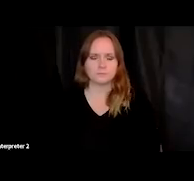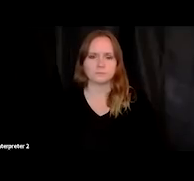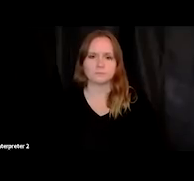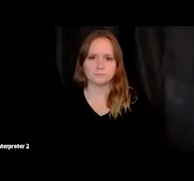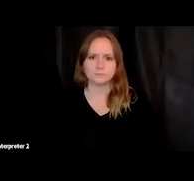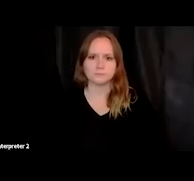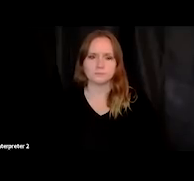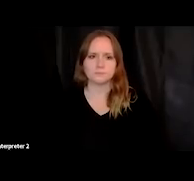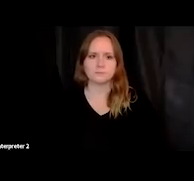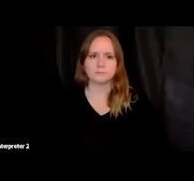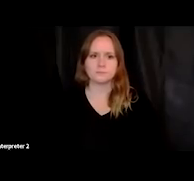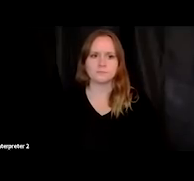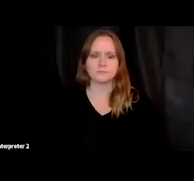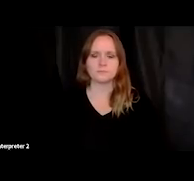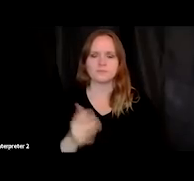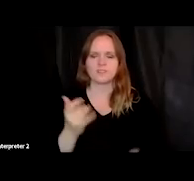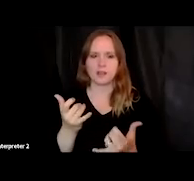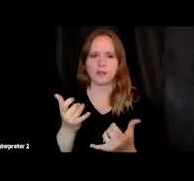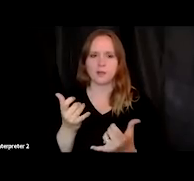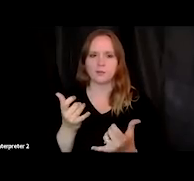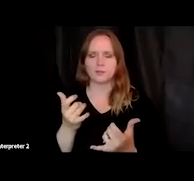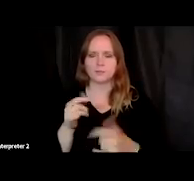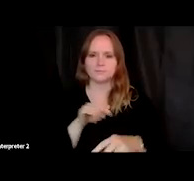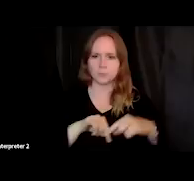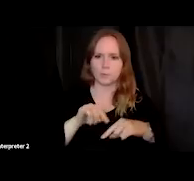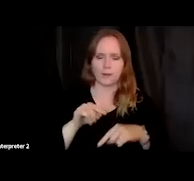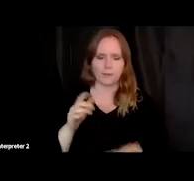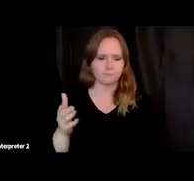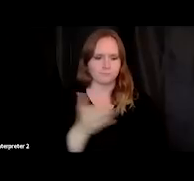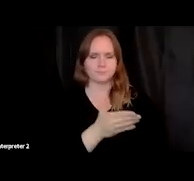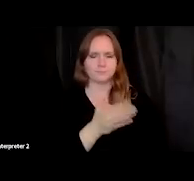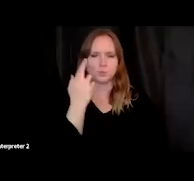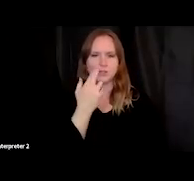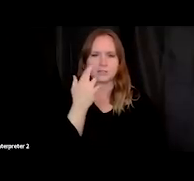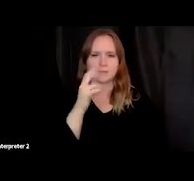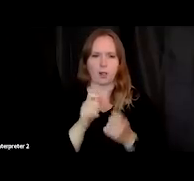Now we're gonna go back to a reasonable accommodation. I think I spoke about that earlier.